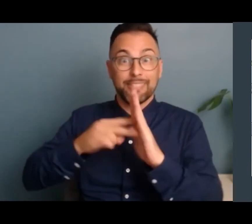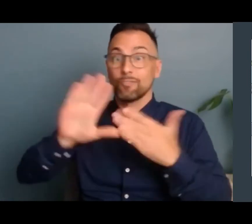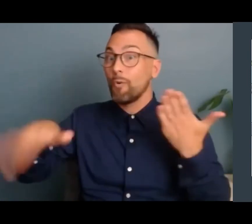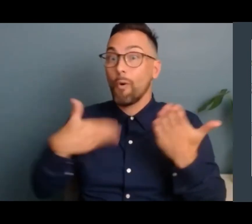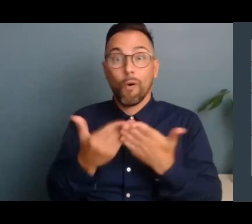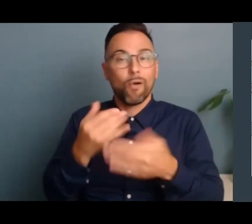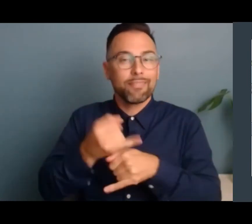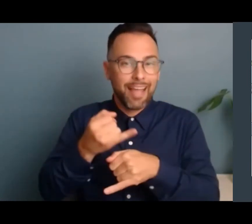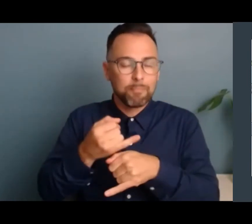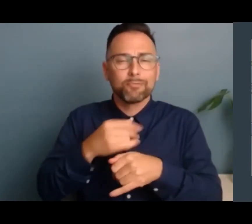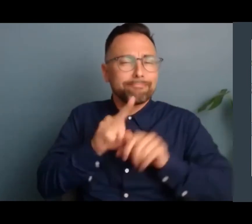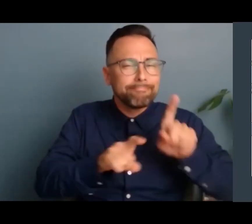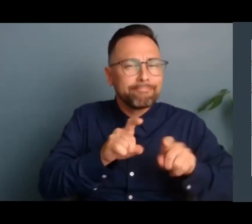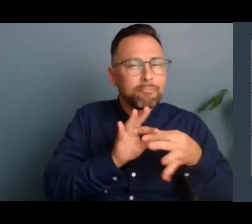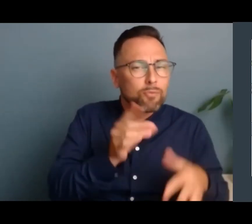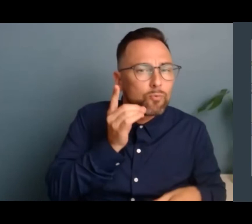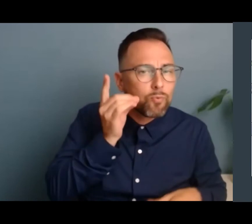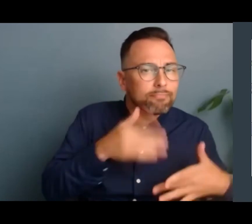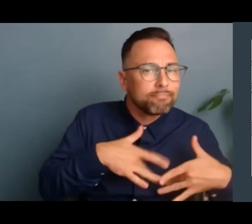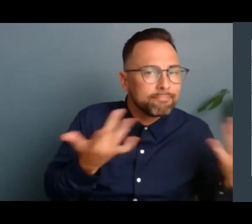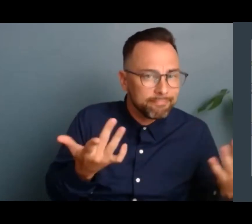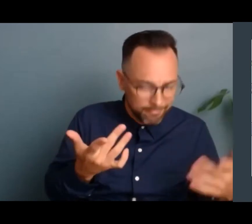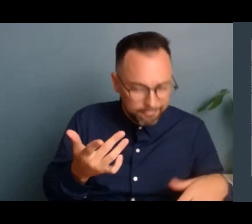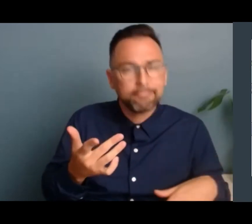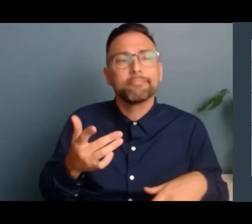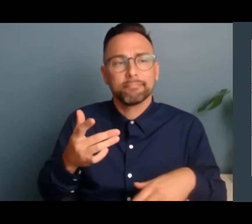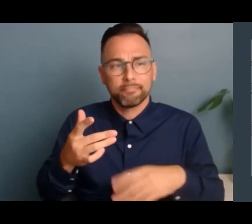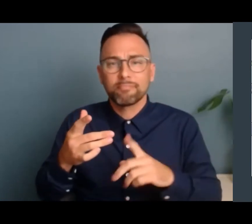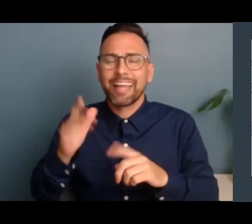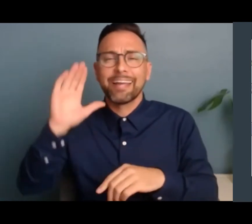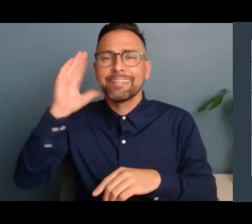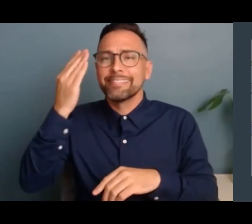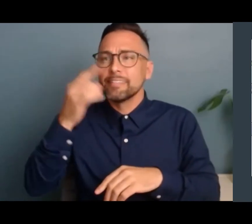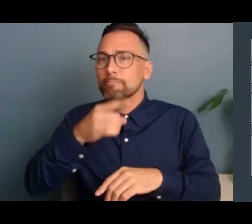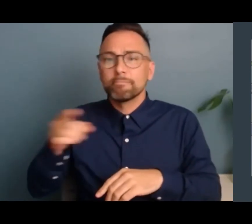Because access is campus-wide, we did check in about dorms.